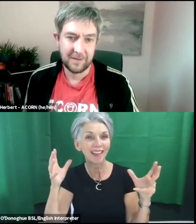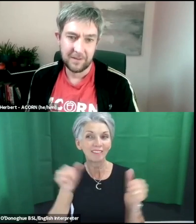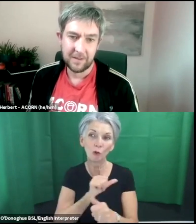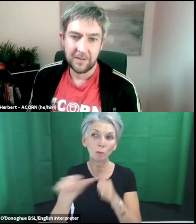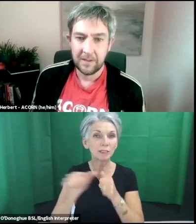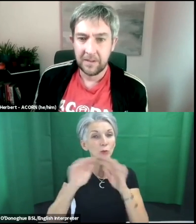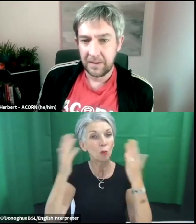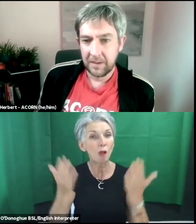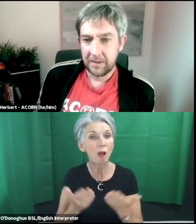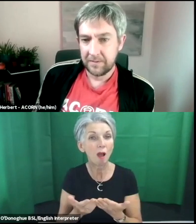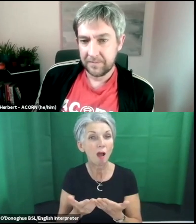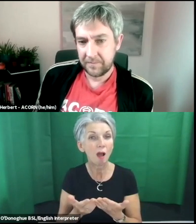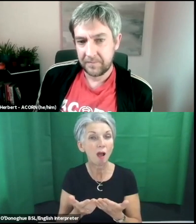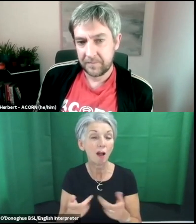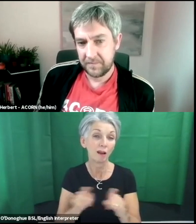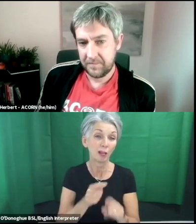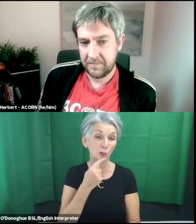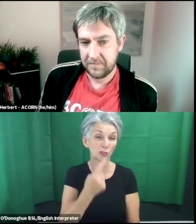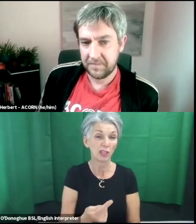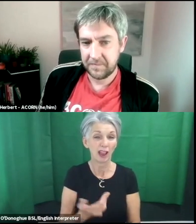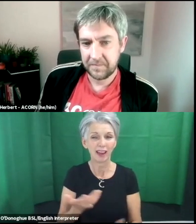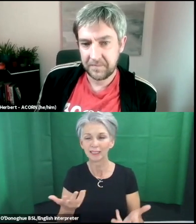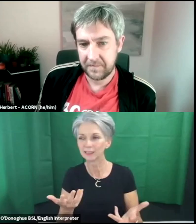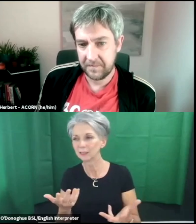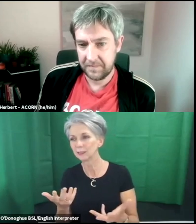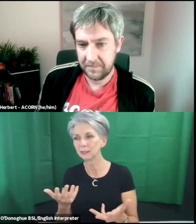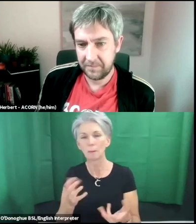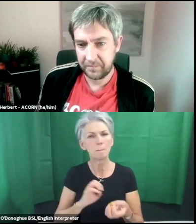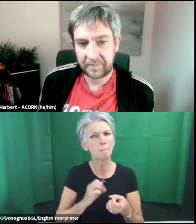And I think it's you say, it's both that making things hurt so that you care about